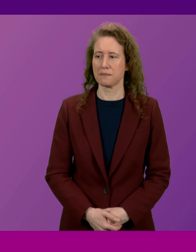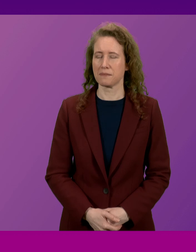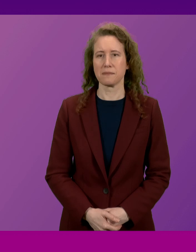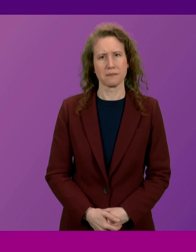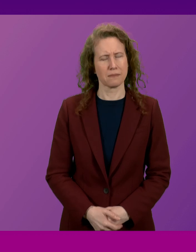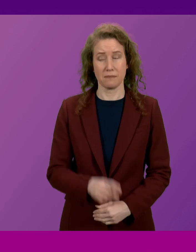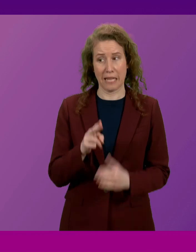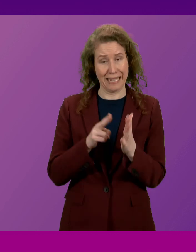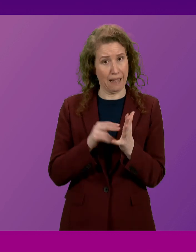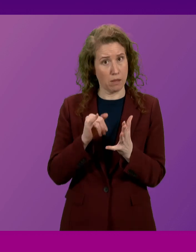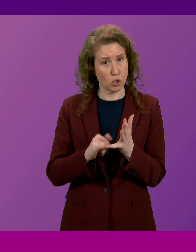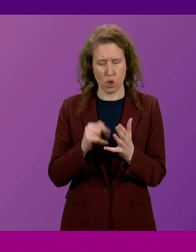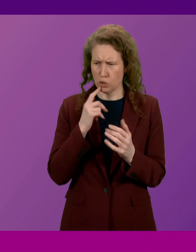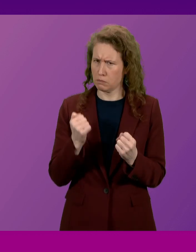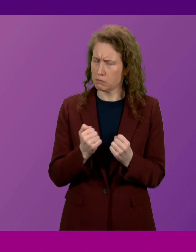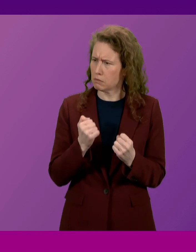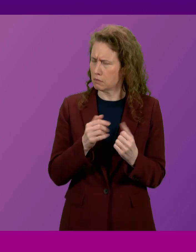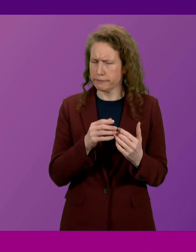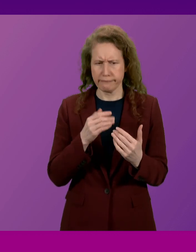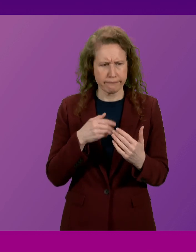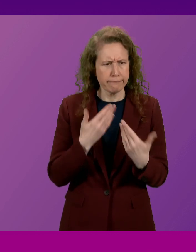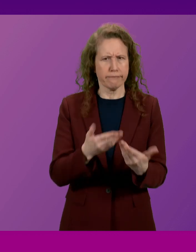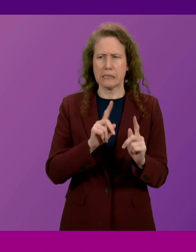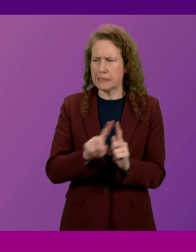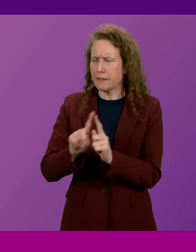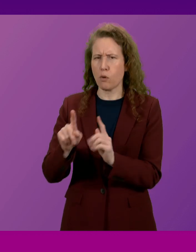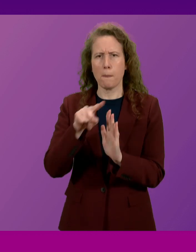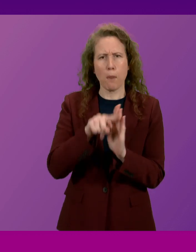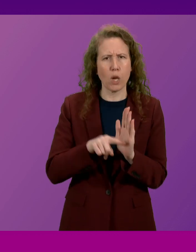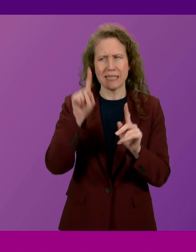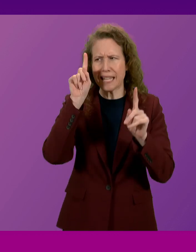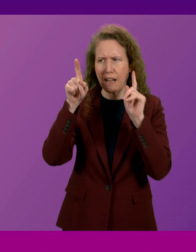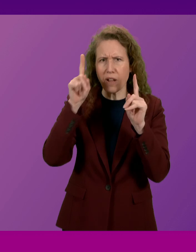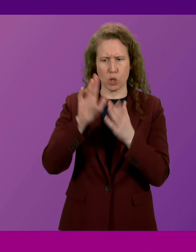She took forward a large number of policy innovations that have made Scotland a better